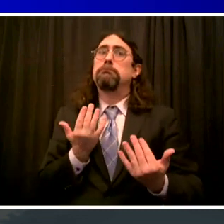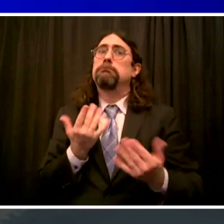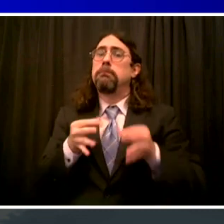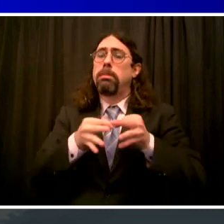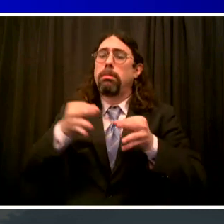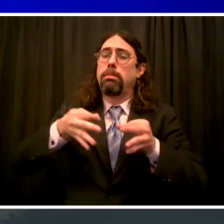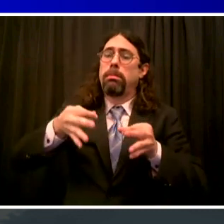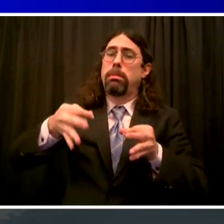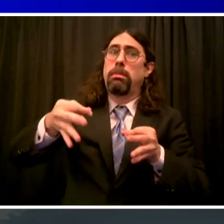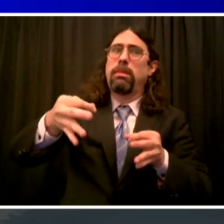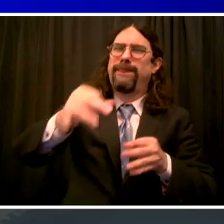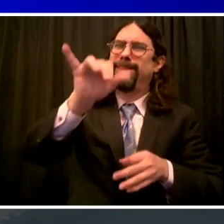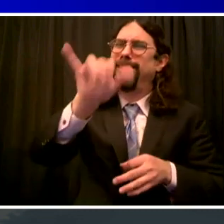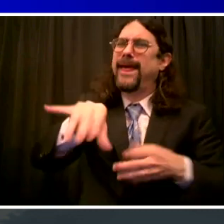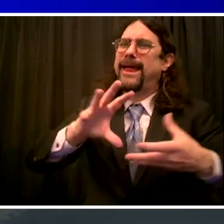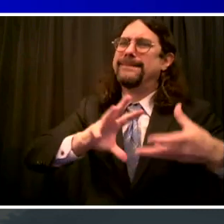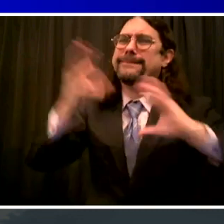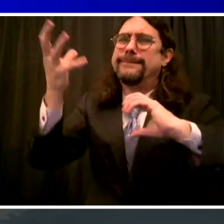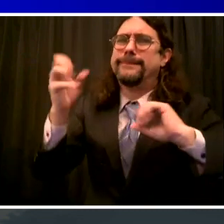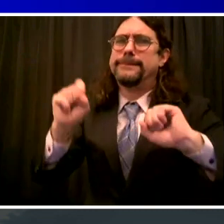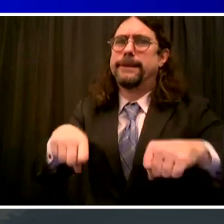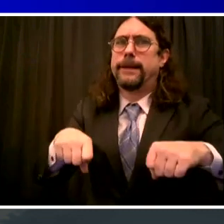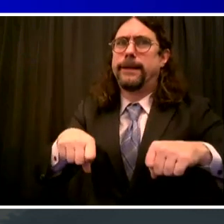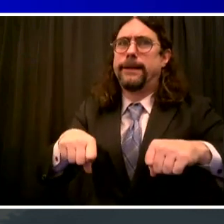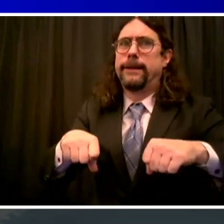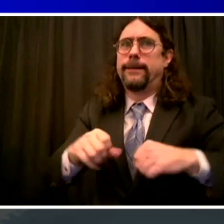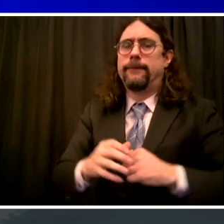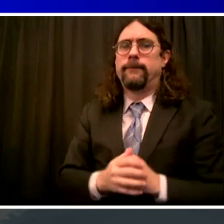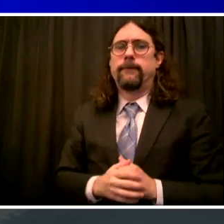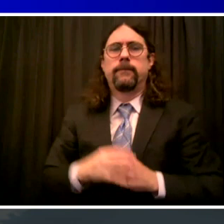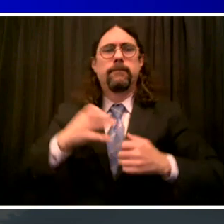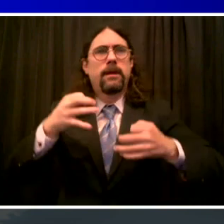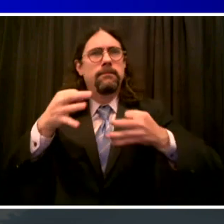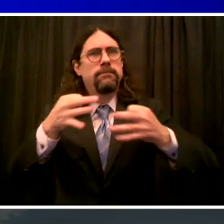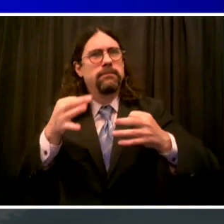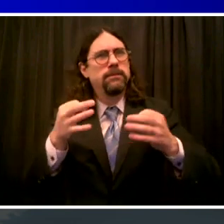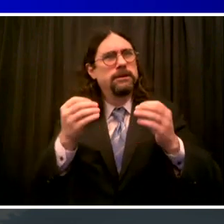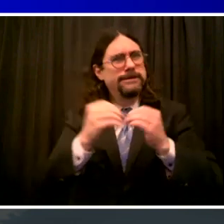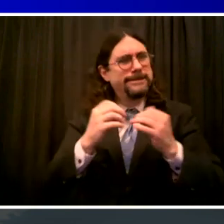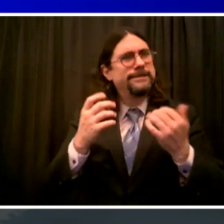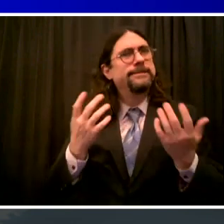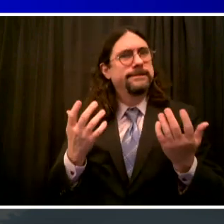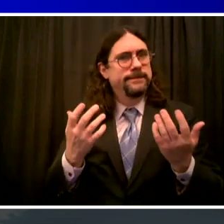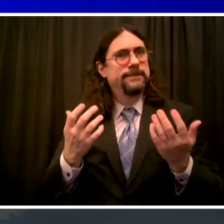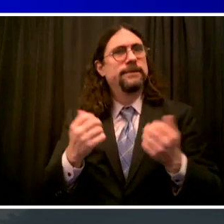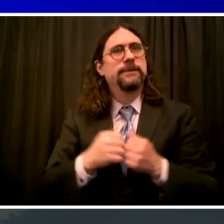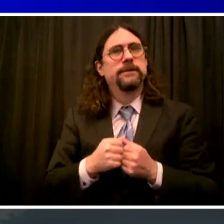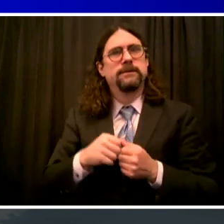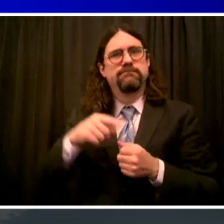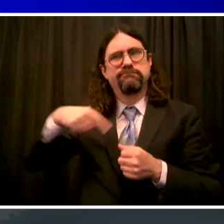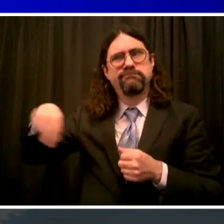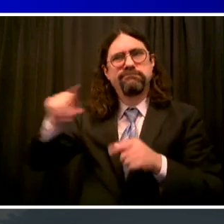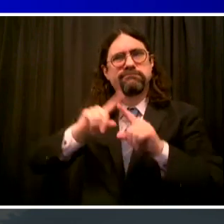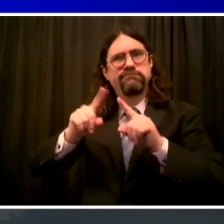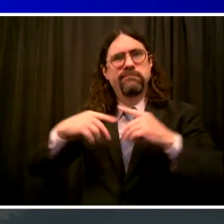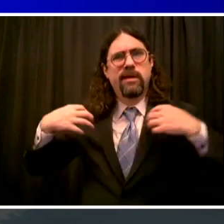WEE NEDEA RLY DETECTION IN THIS CASE BECAUSE WE KNOW IT MAKES A HUGE, HUGE FFDIERENCE. NOW, OUR HEALTH CARE